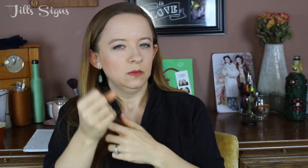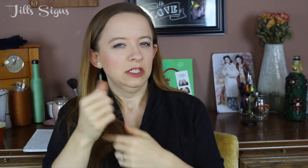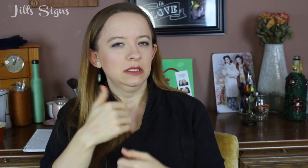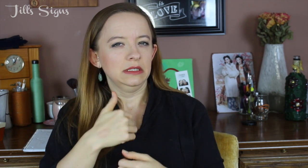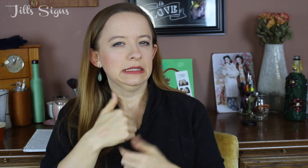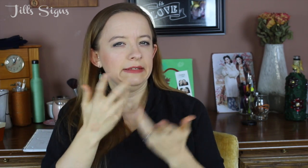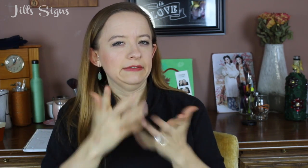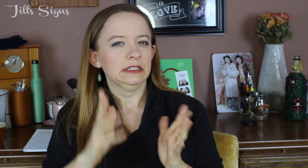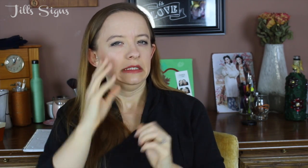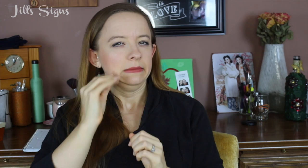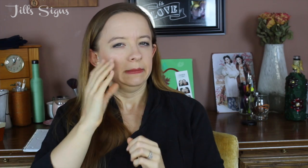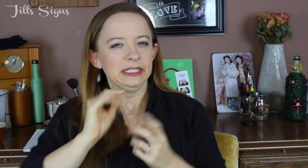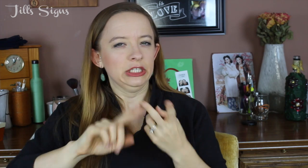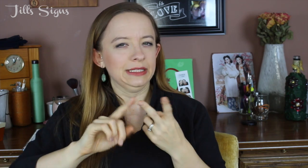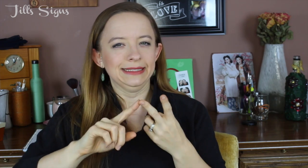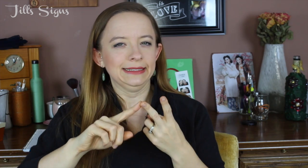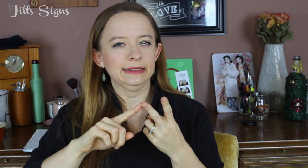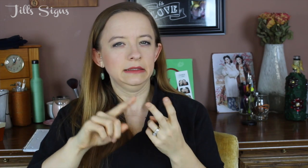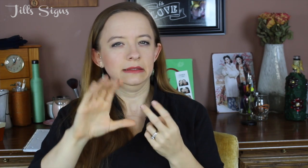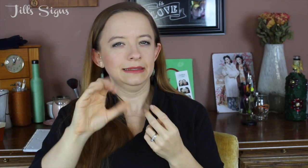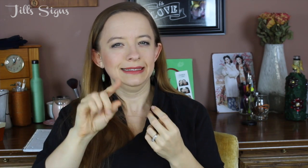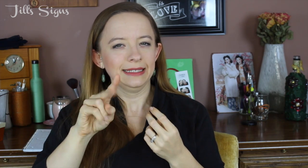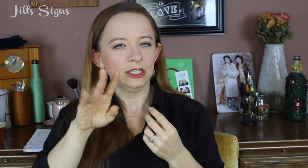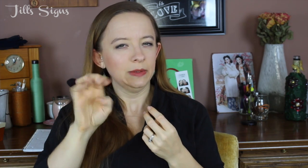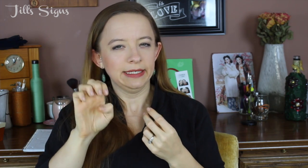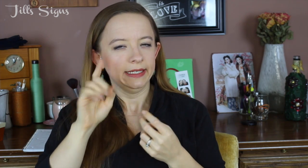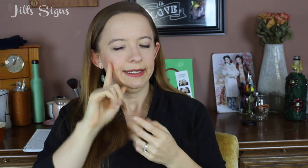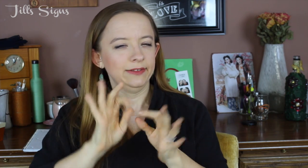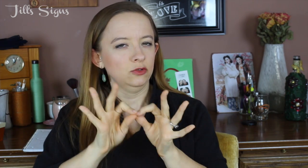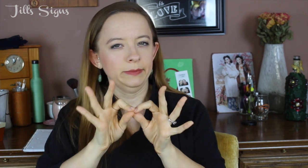there's really not many situations that I've actually experienced using consecutive